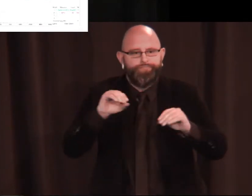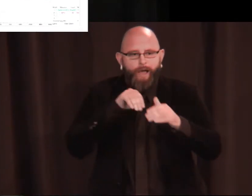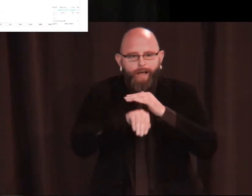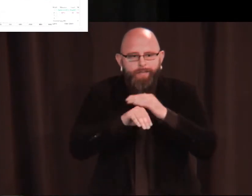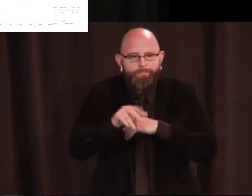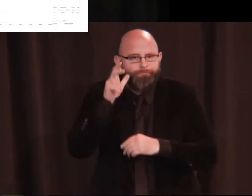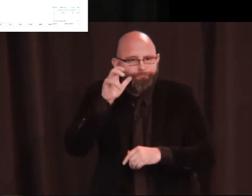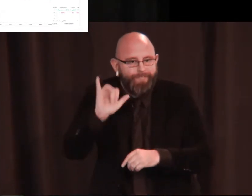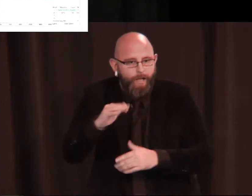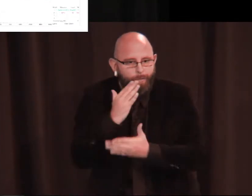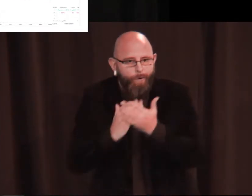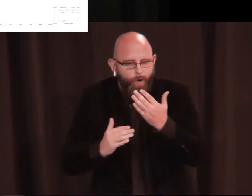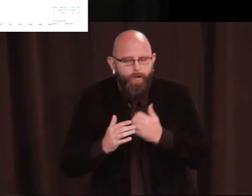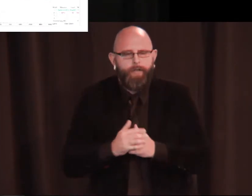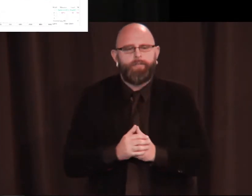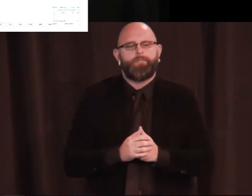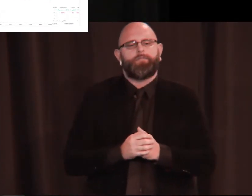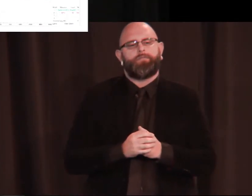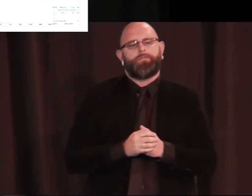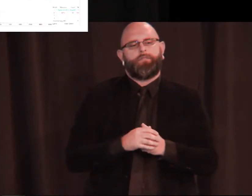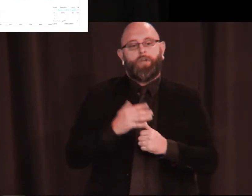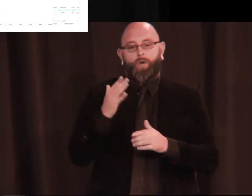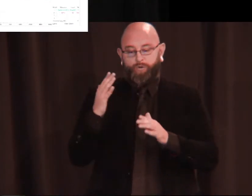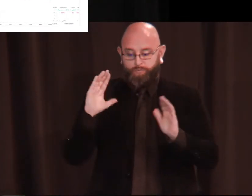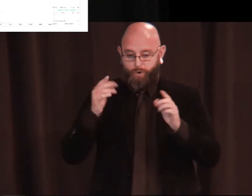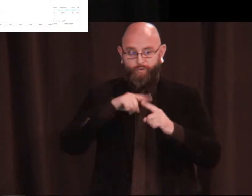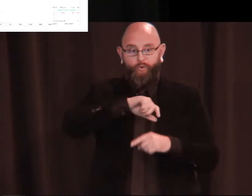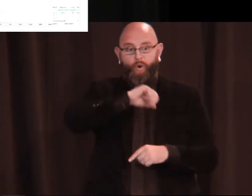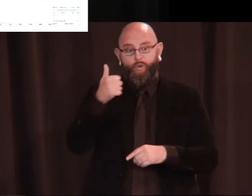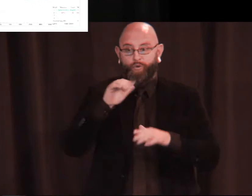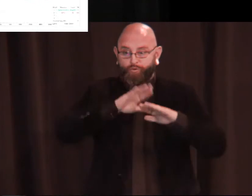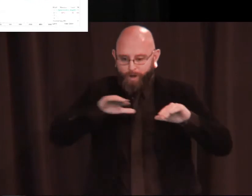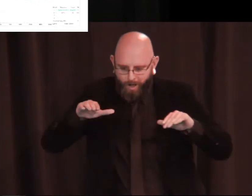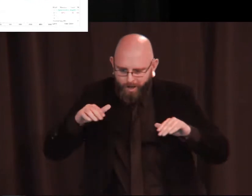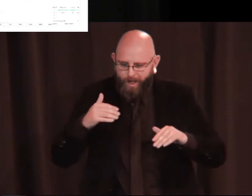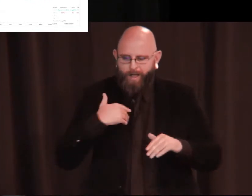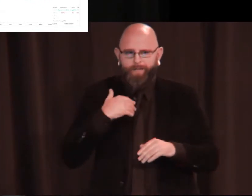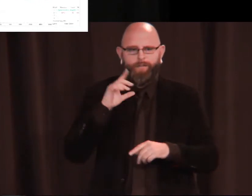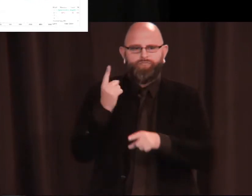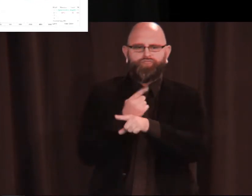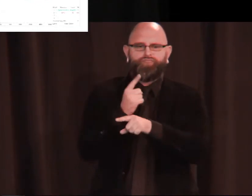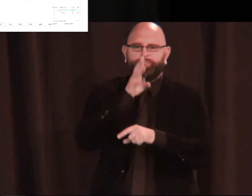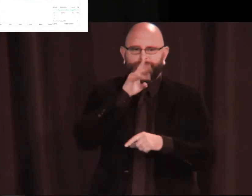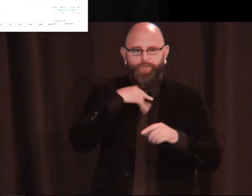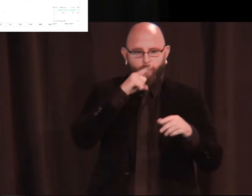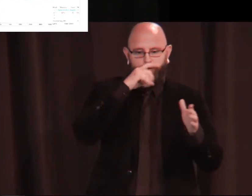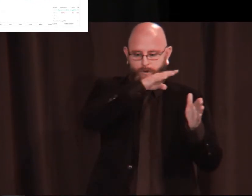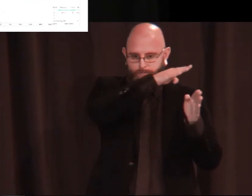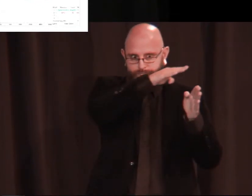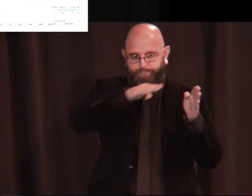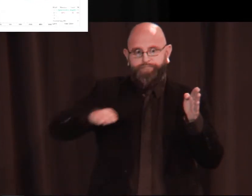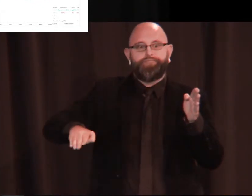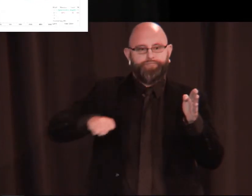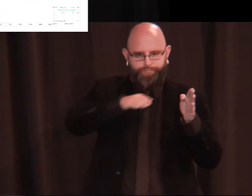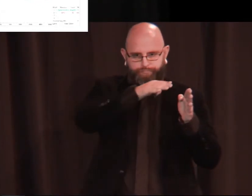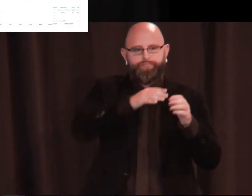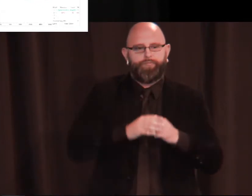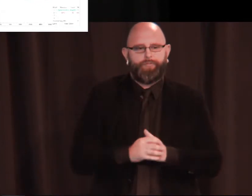We also could have a child with a sloping hearing loss that's still a 40-decibel pure tone average, they have access to vowel sounds